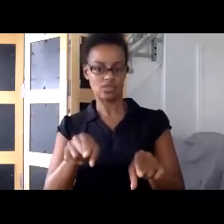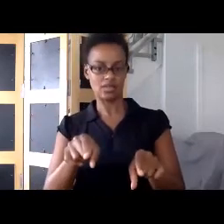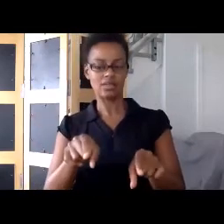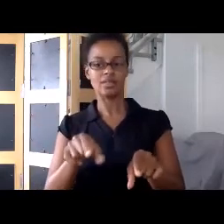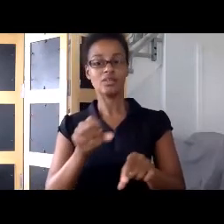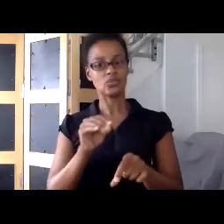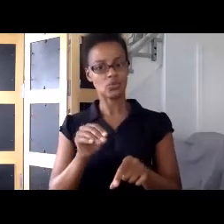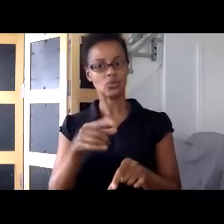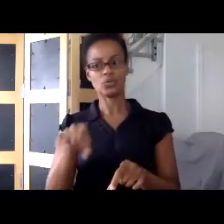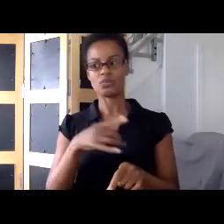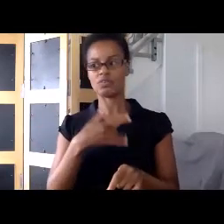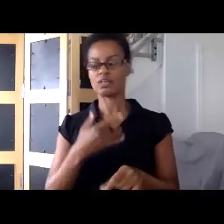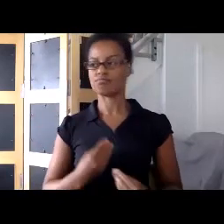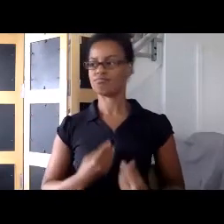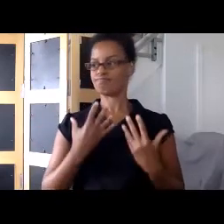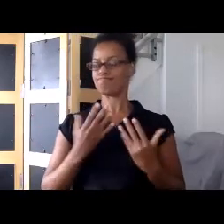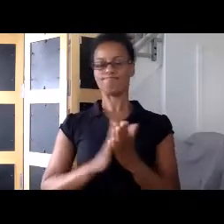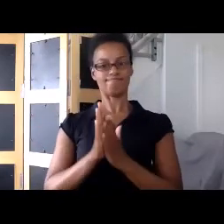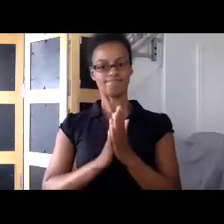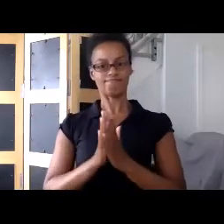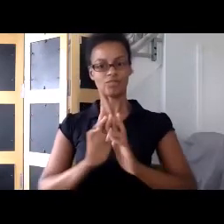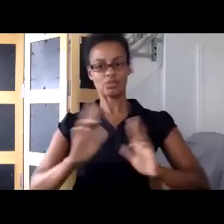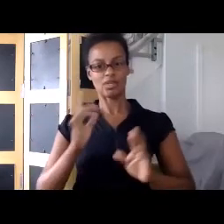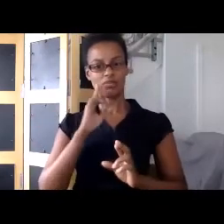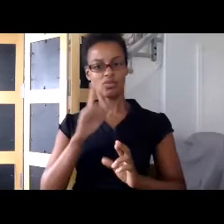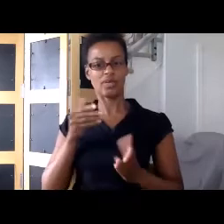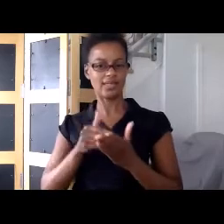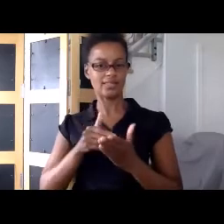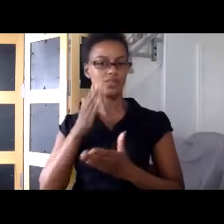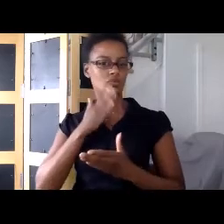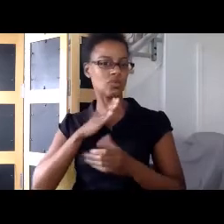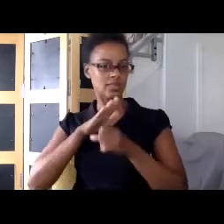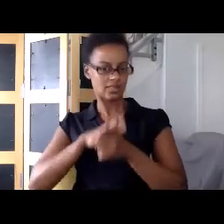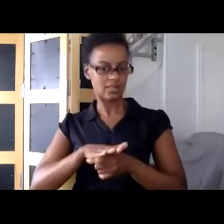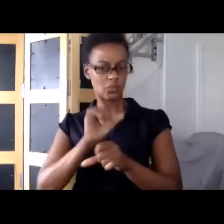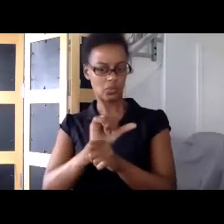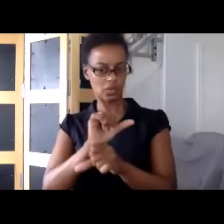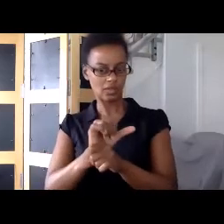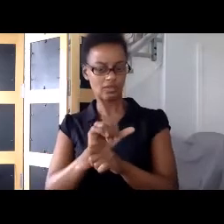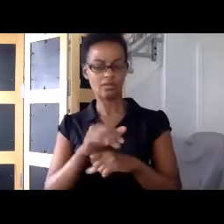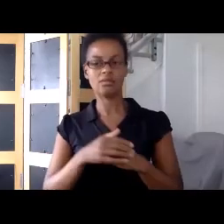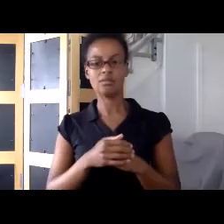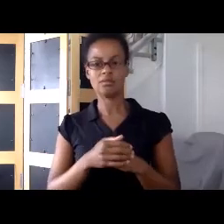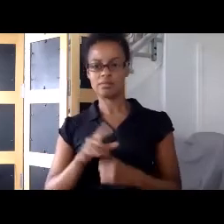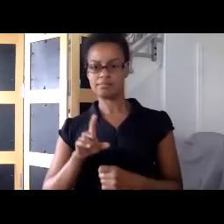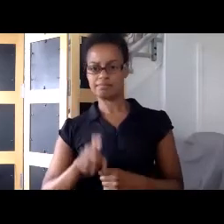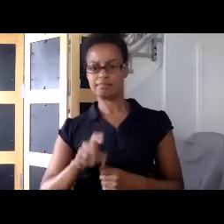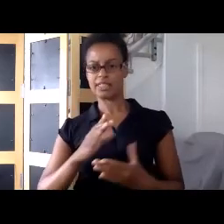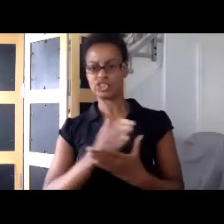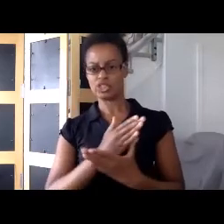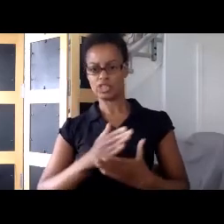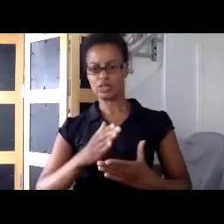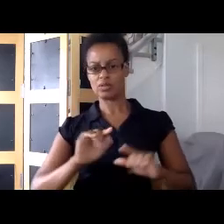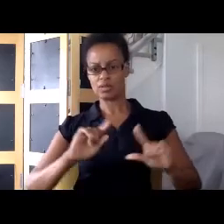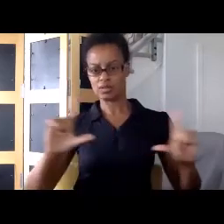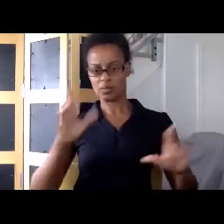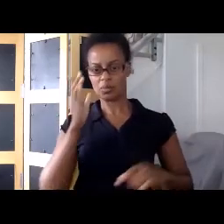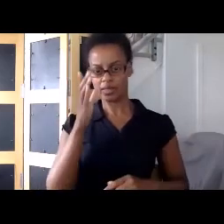So I'm going to share my screen here. And I also just really want to thank Patti and